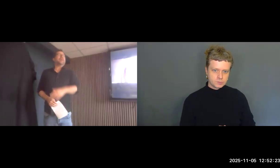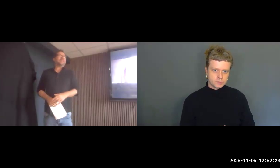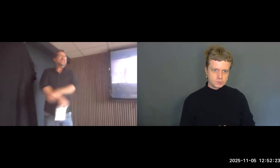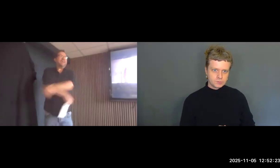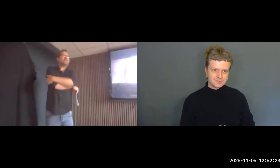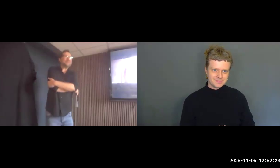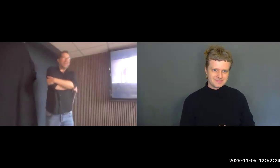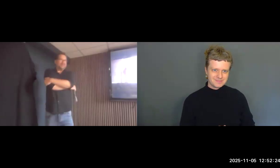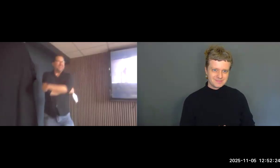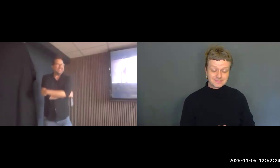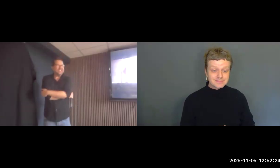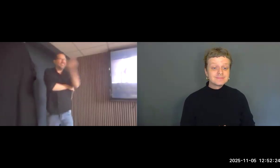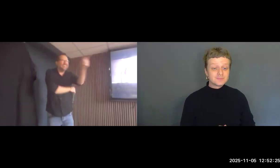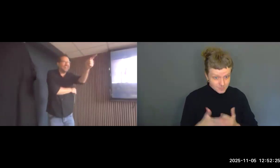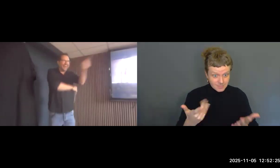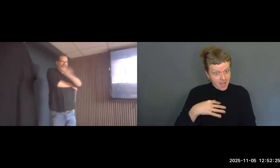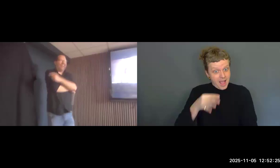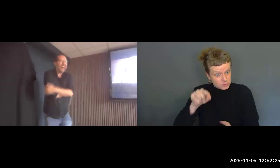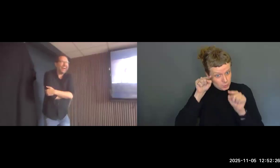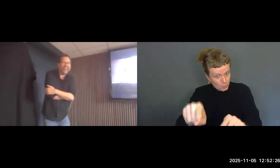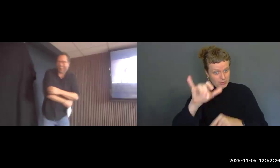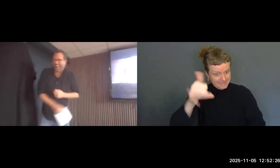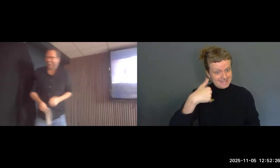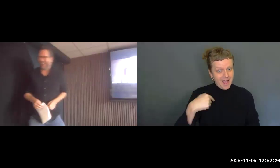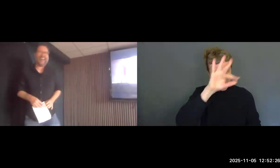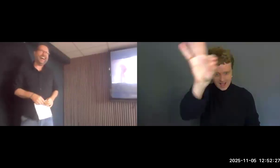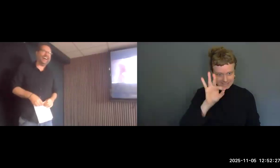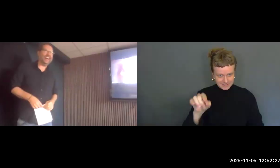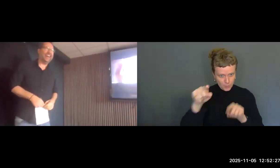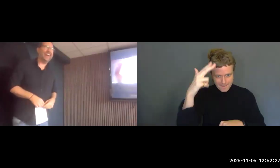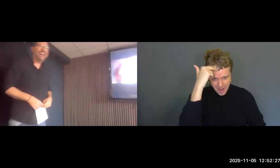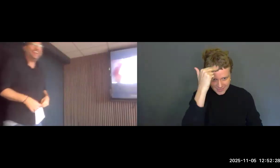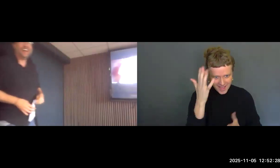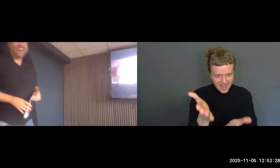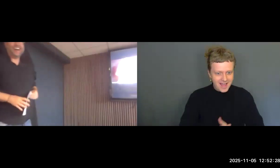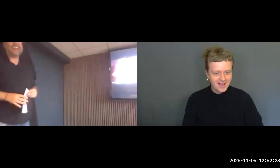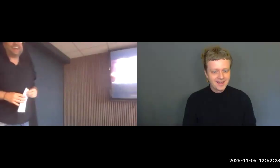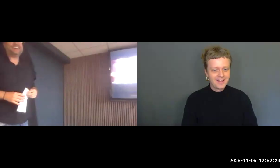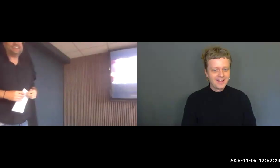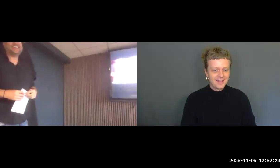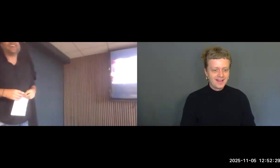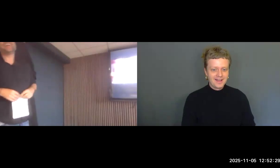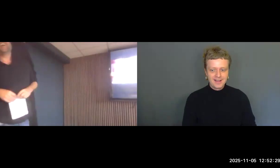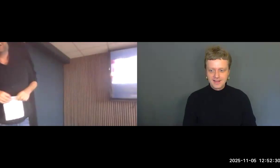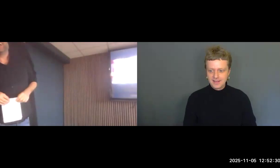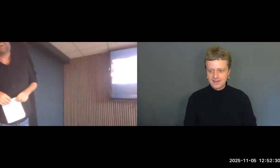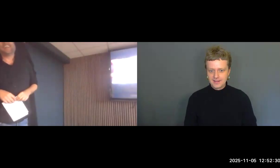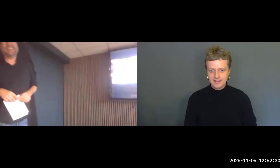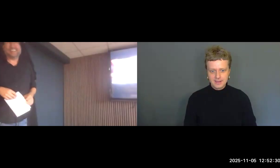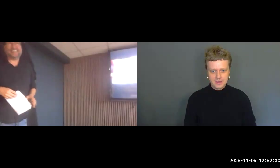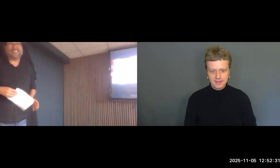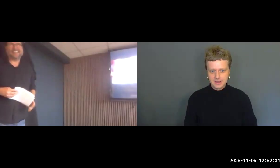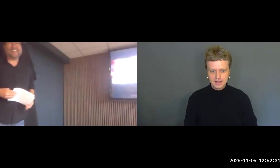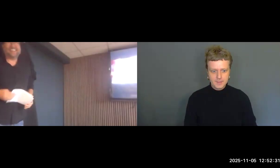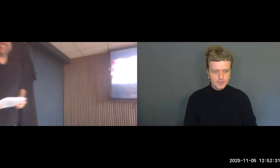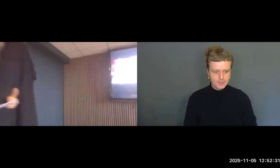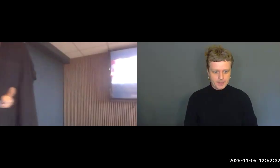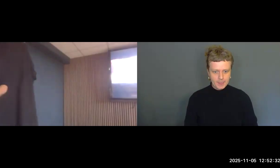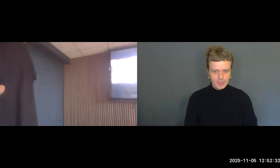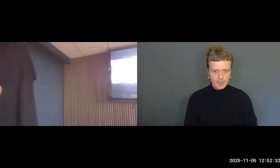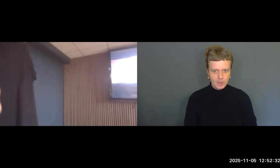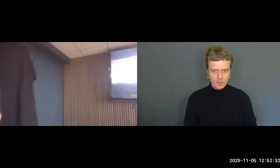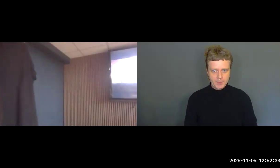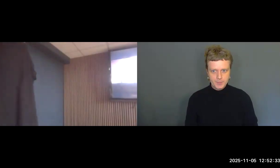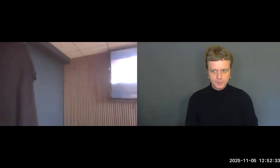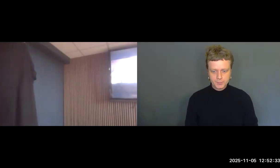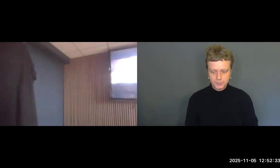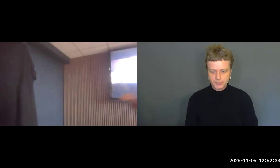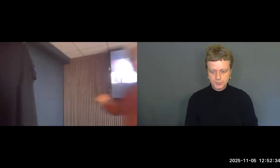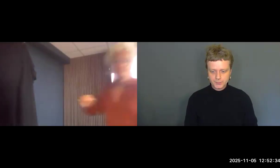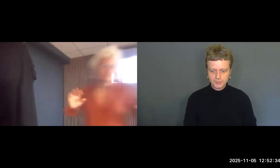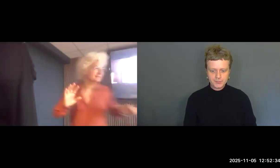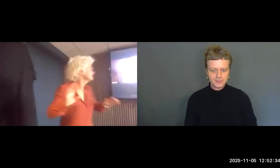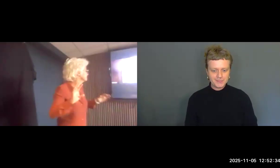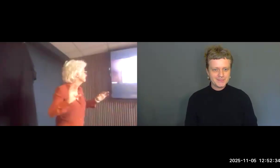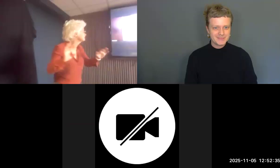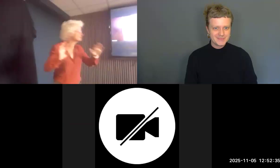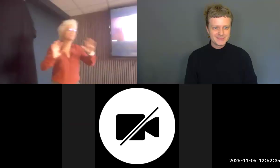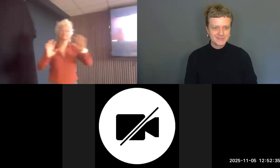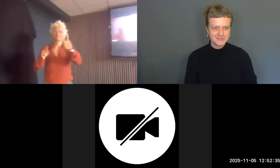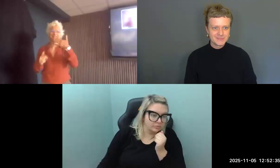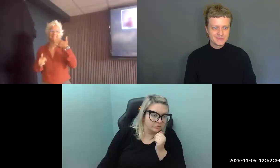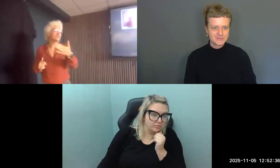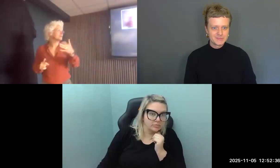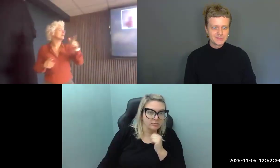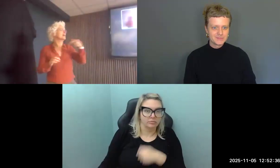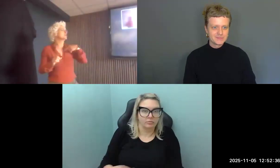Yes, Martha, I'm asking you.